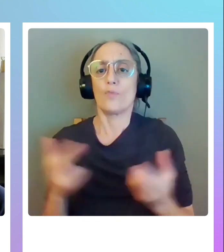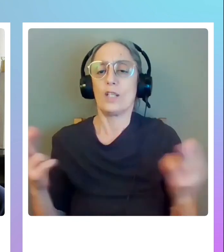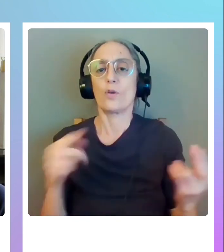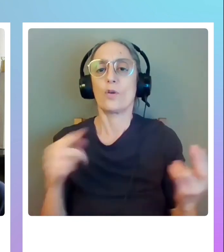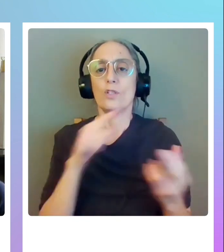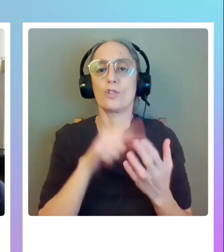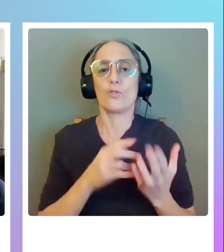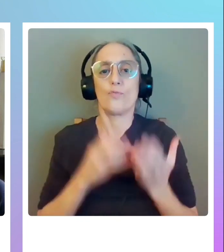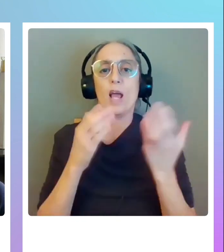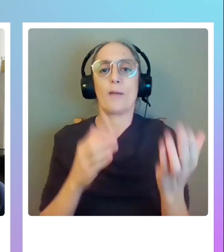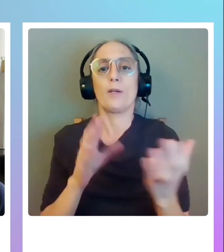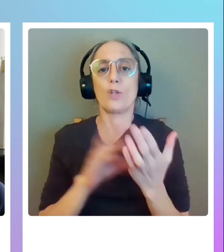to learn more about this topic?"